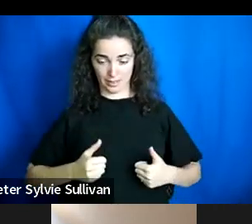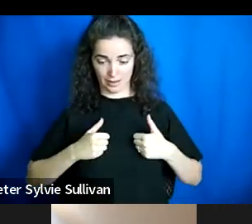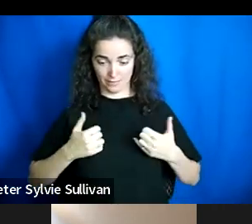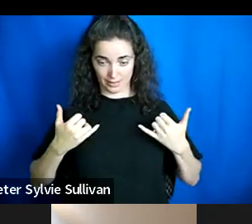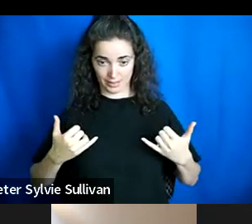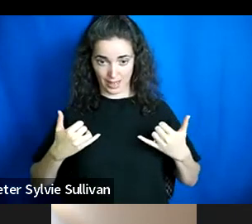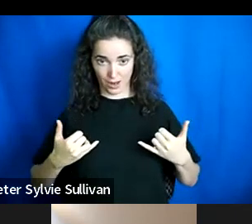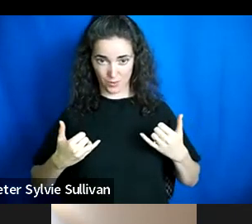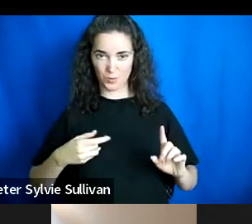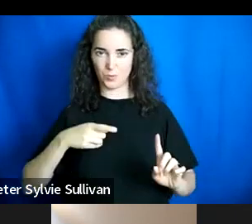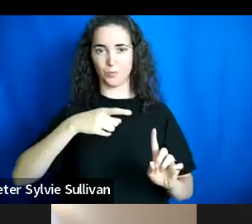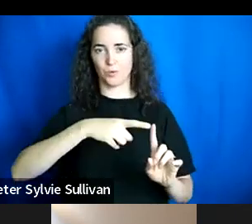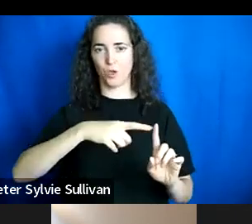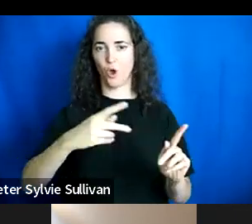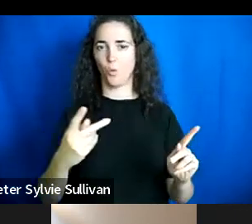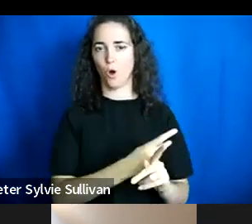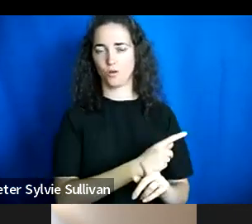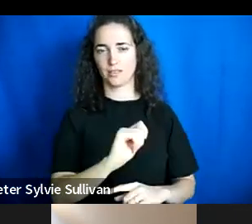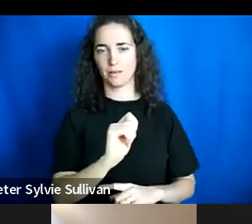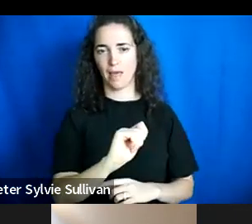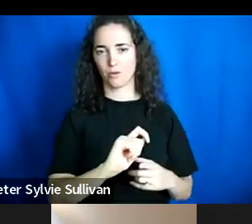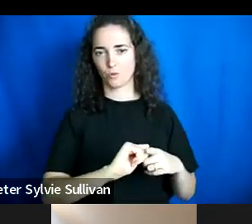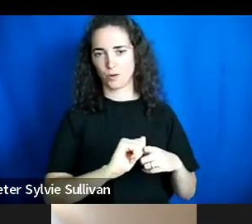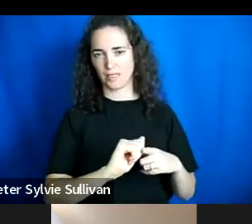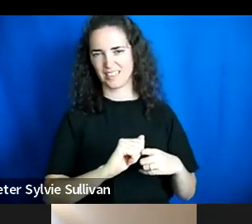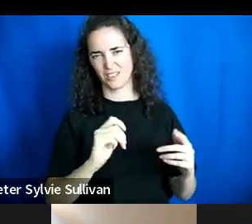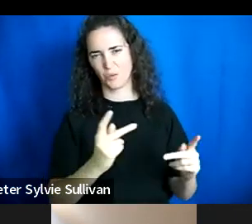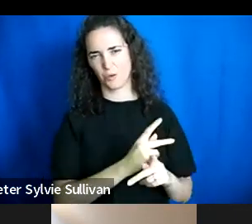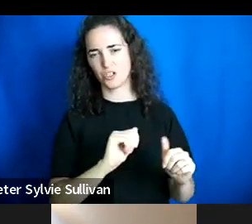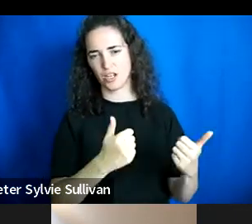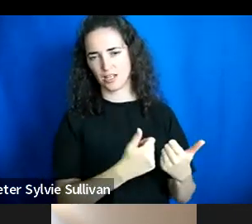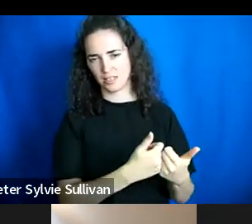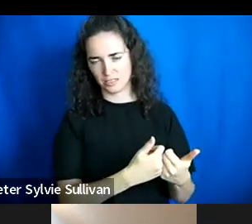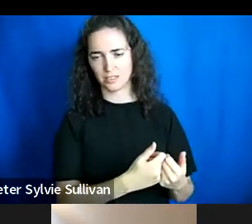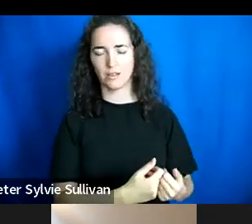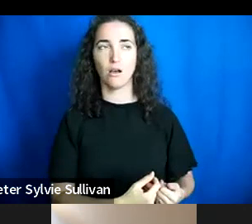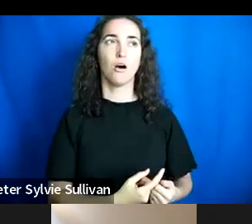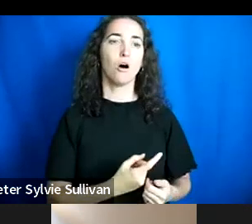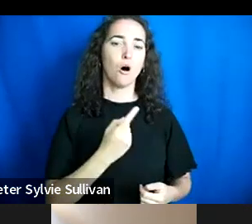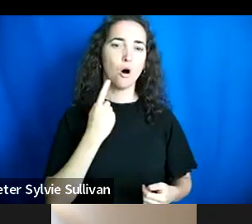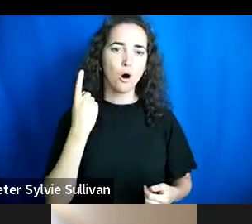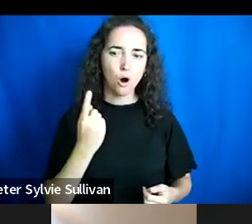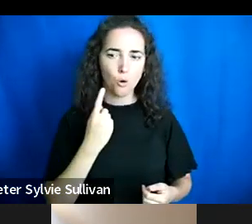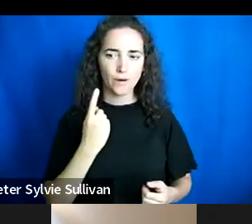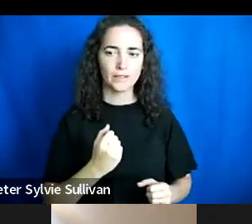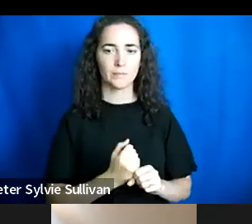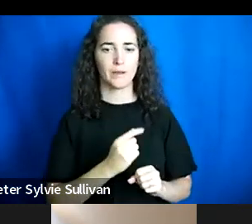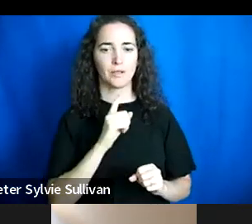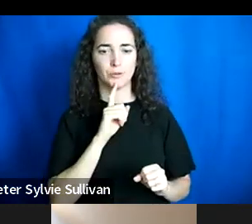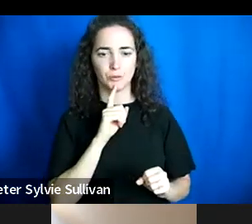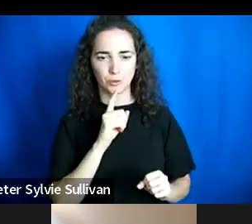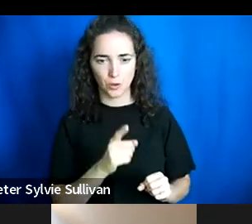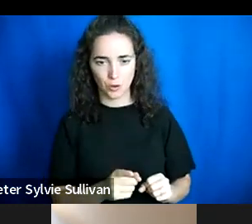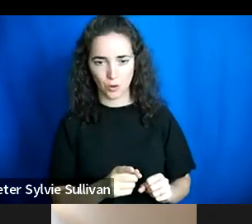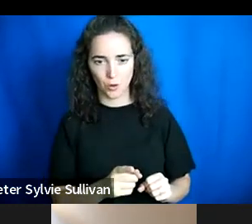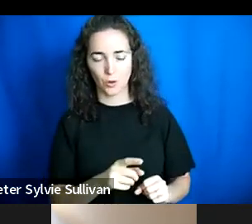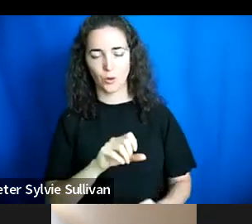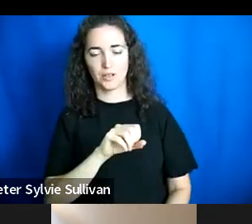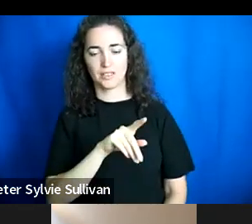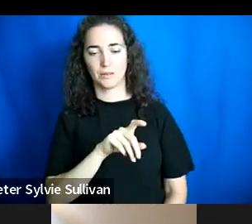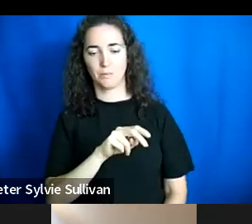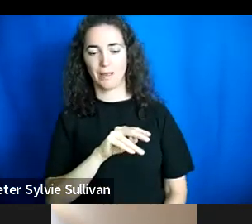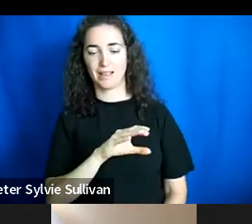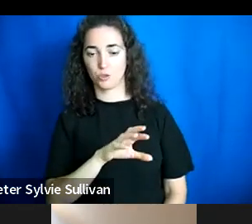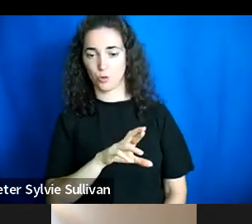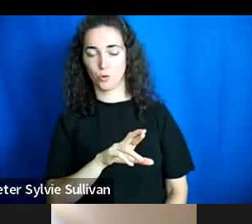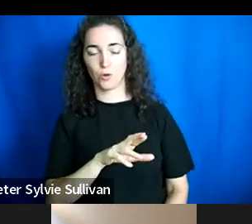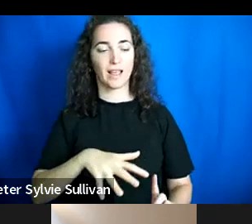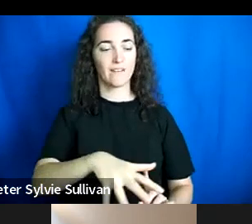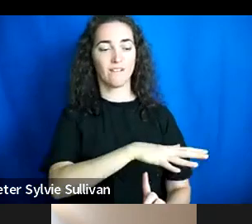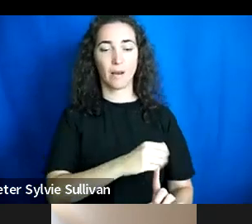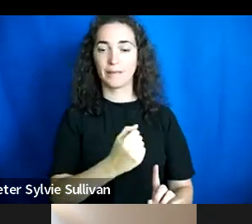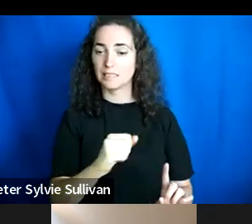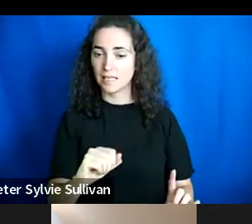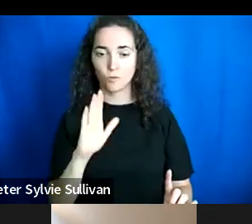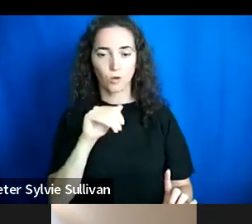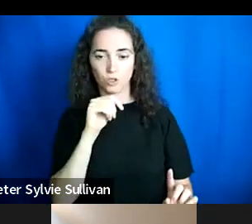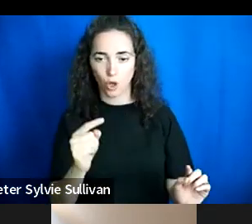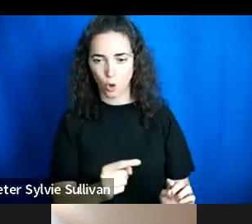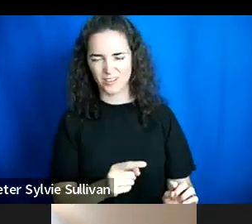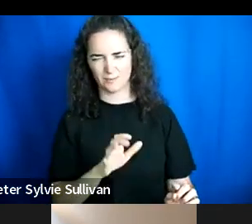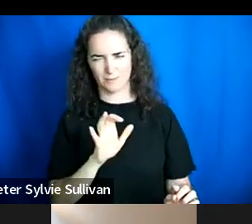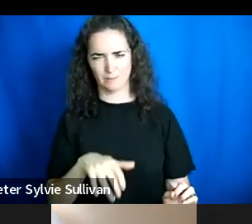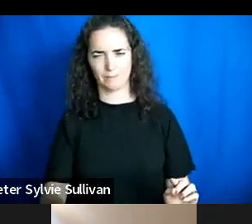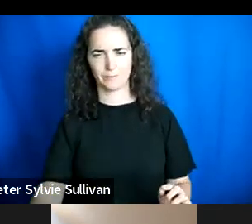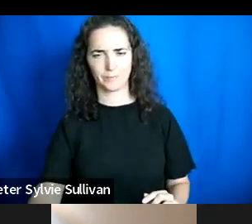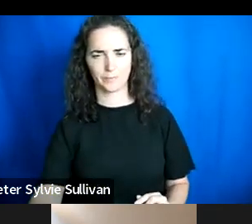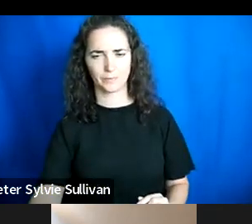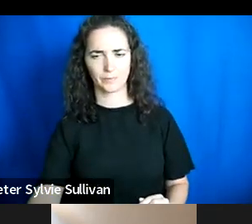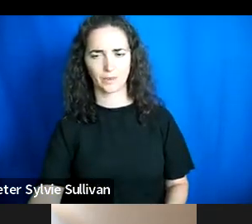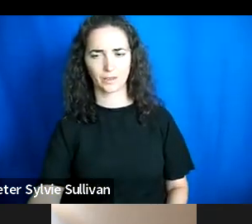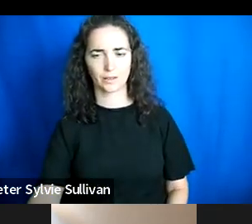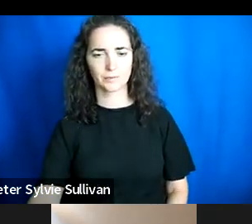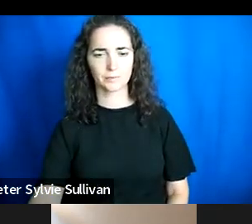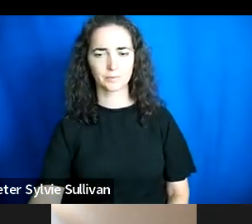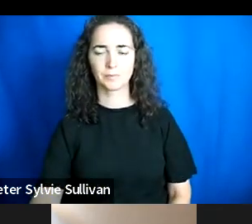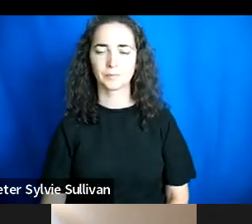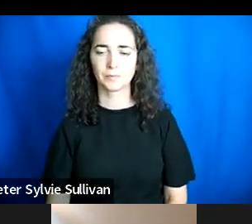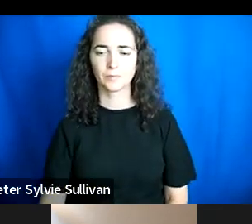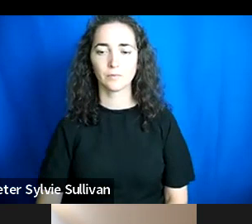That is one of the biggest challenges dealing with the poly training issue, and always having to make sure that Spincer is in an environment that he's going to be safe and he can't get harm the the